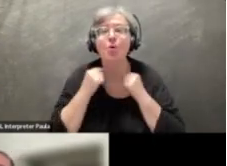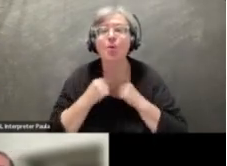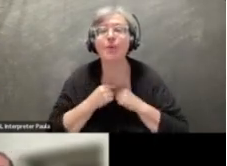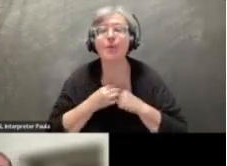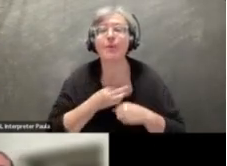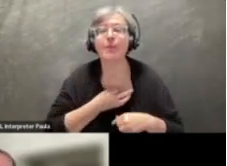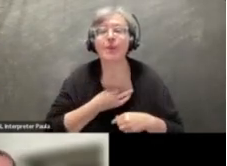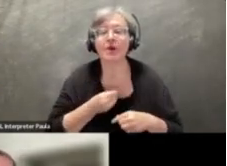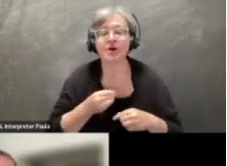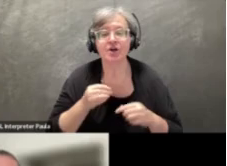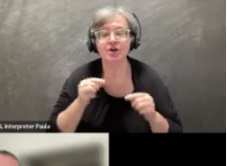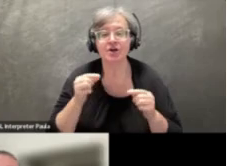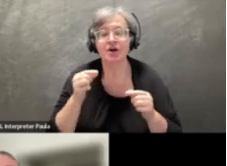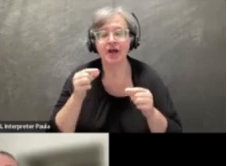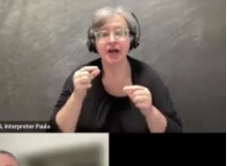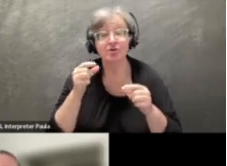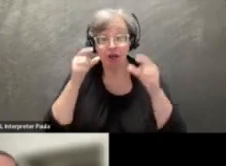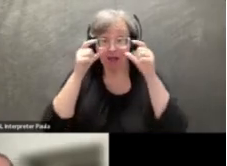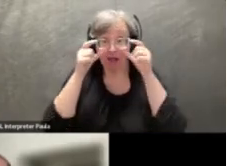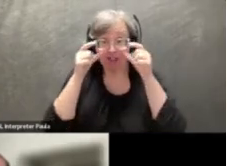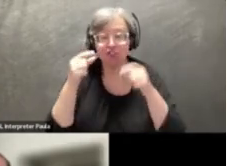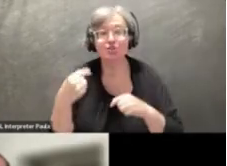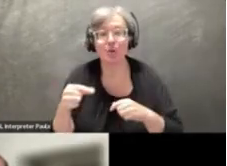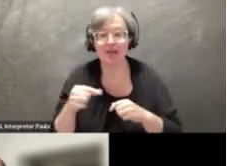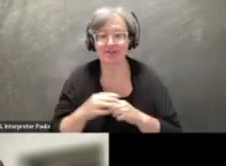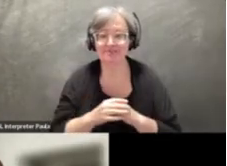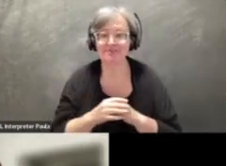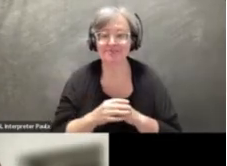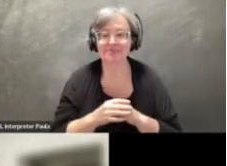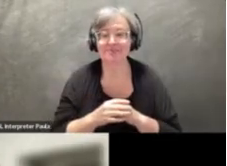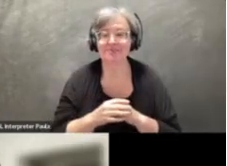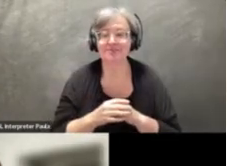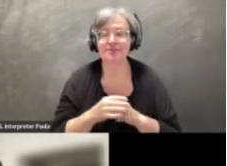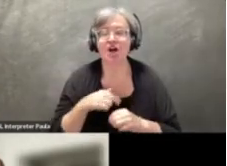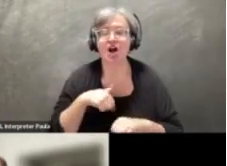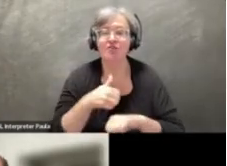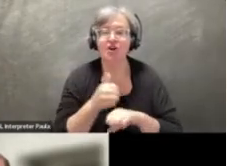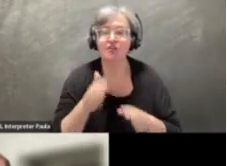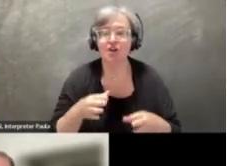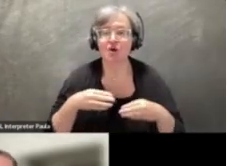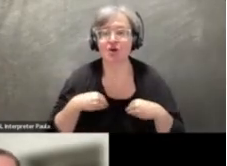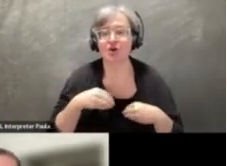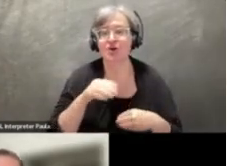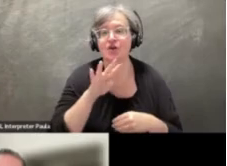green glasses. I am the founder and owner of the 4*3 Perspective